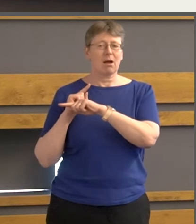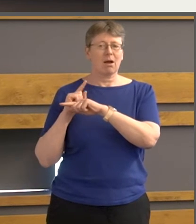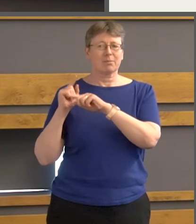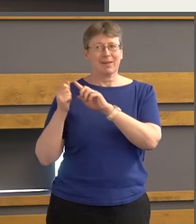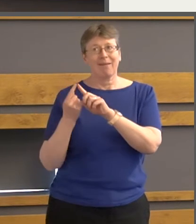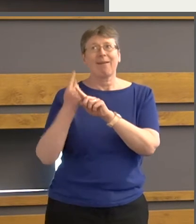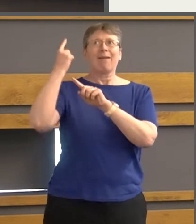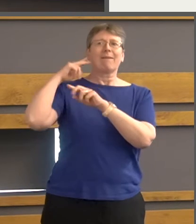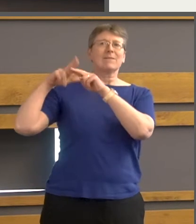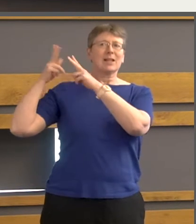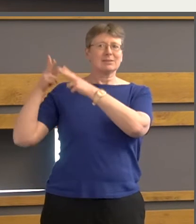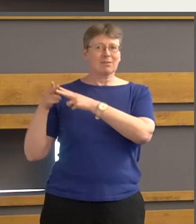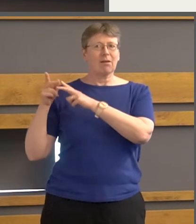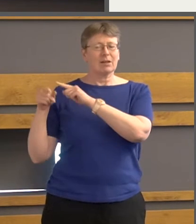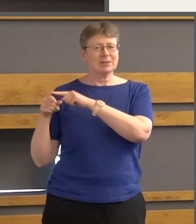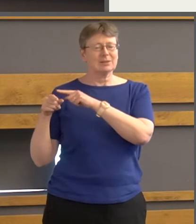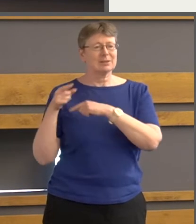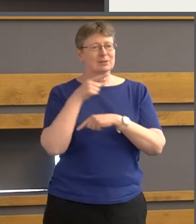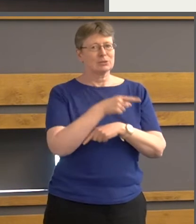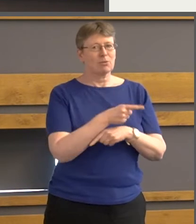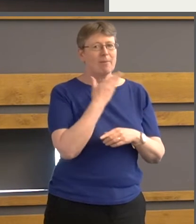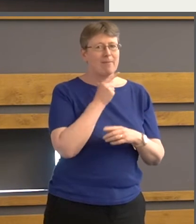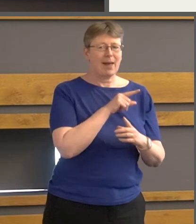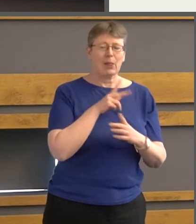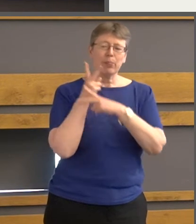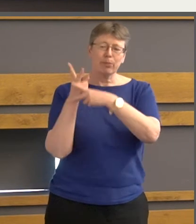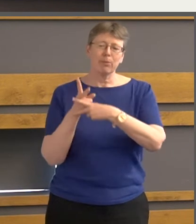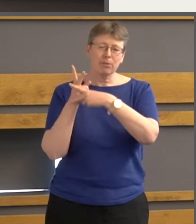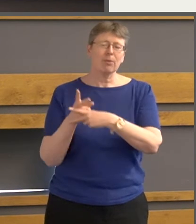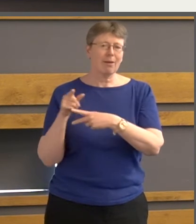He educated him and his wife really was very fond of him.